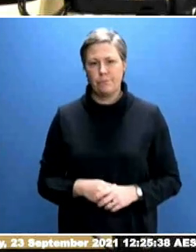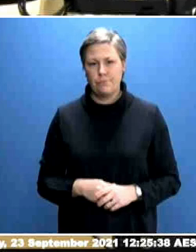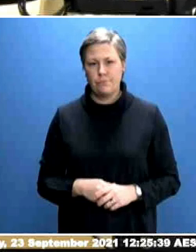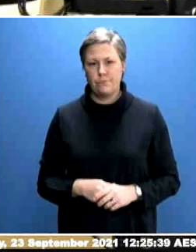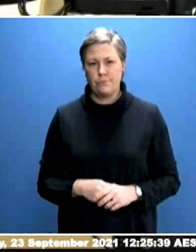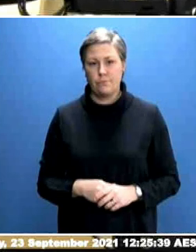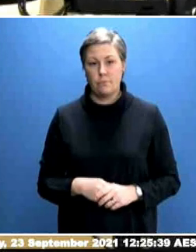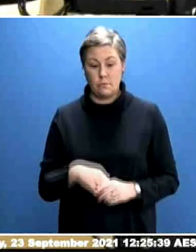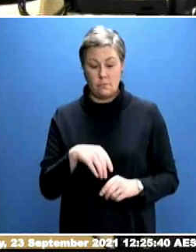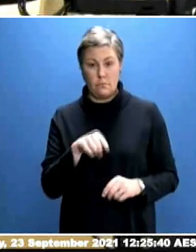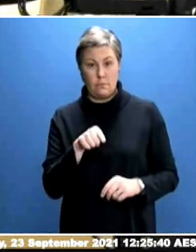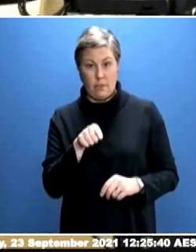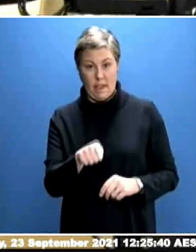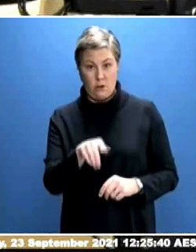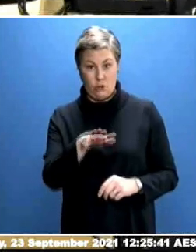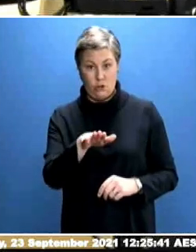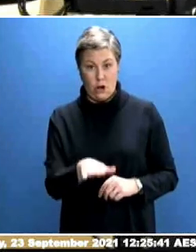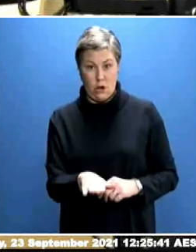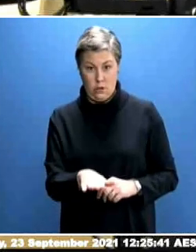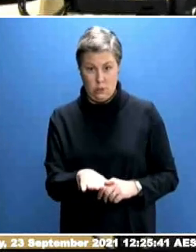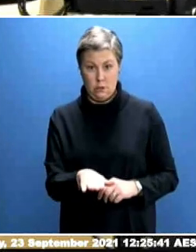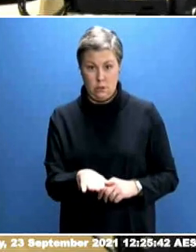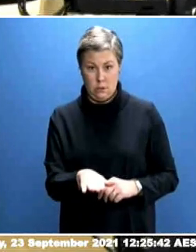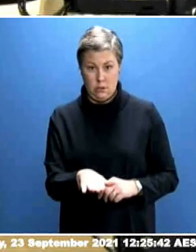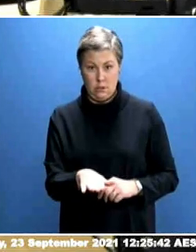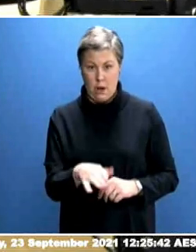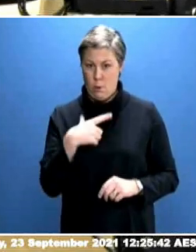Was this a child --- because in this Commission we're focusing